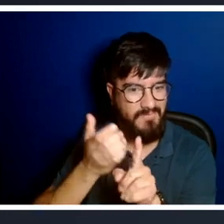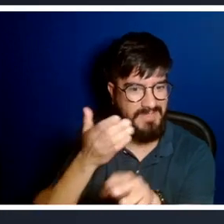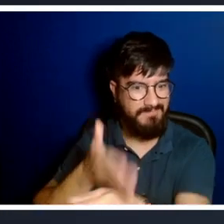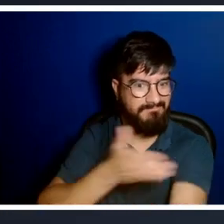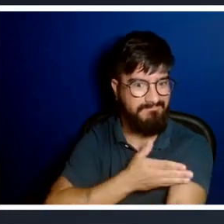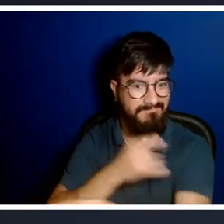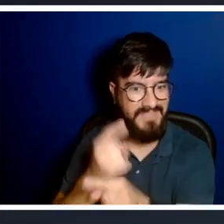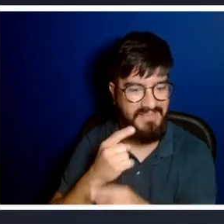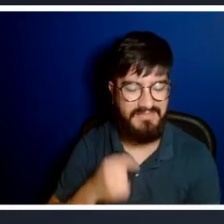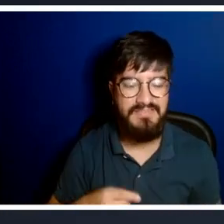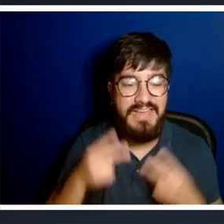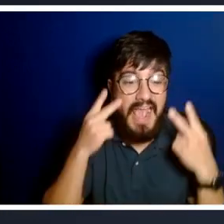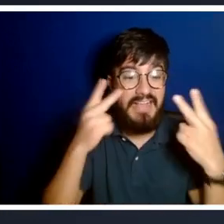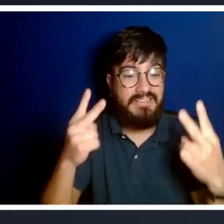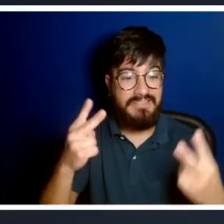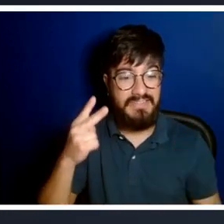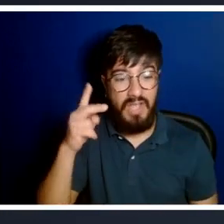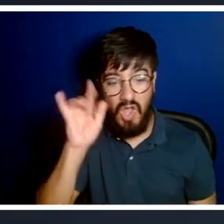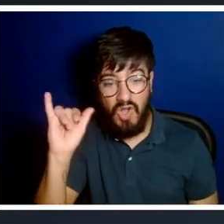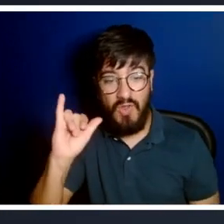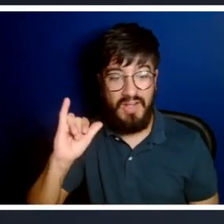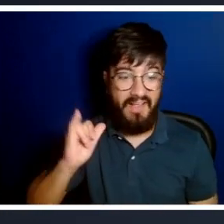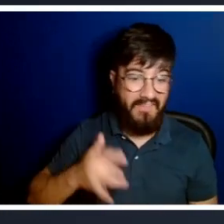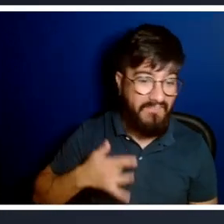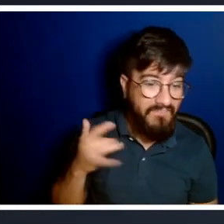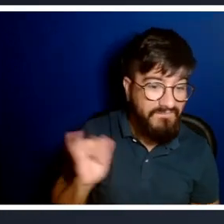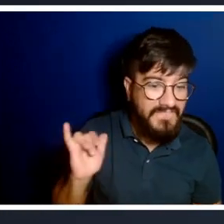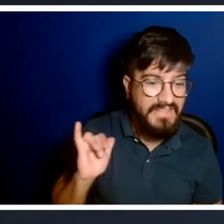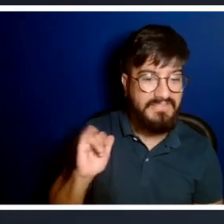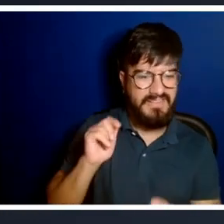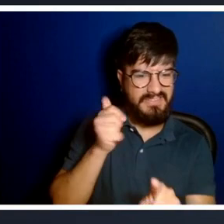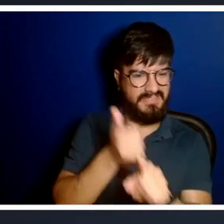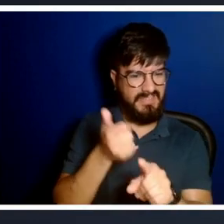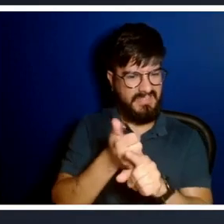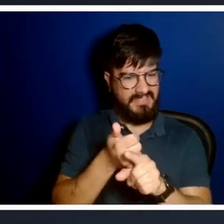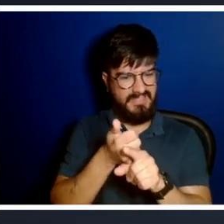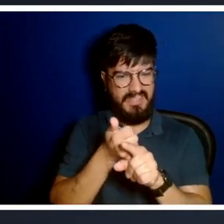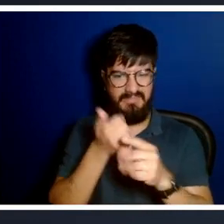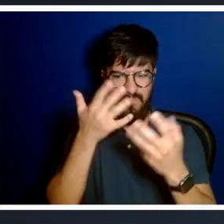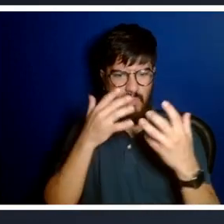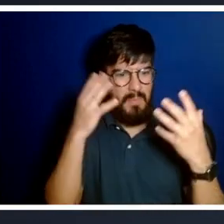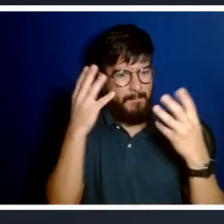and smells like. They can create the beauty that they want to see in nature. They can be scientists